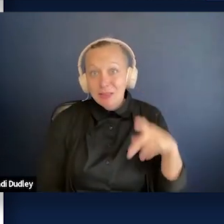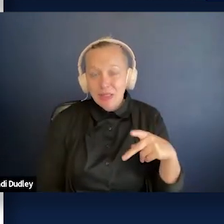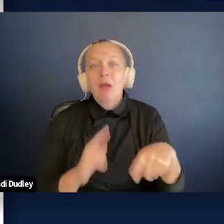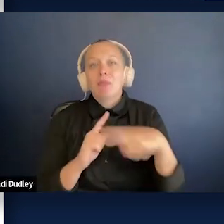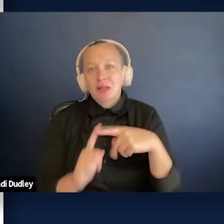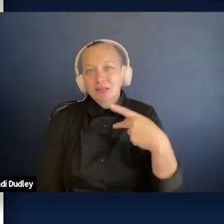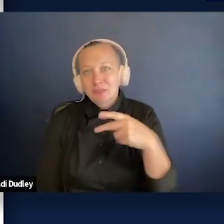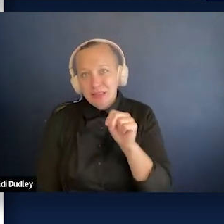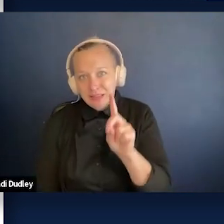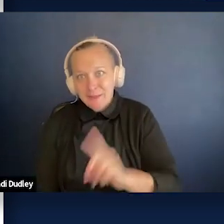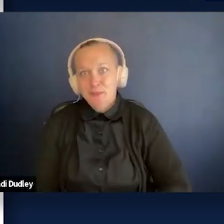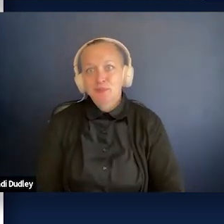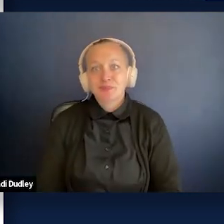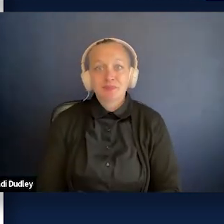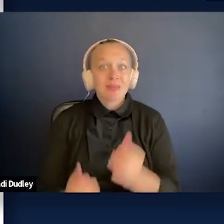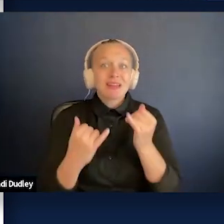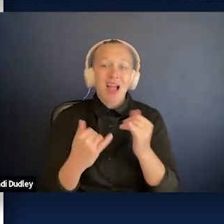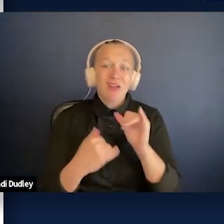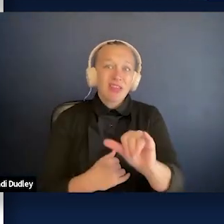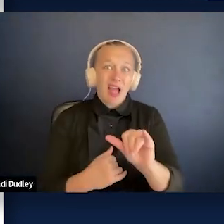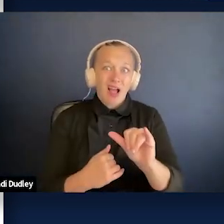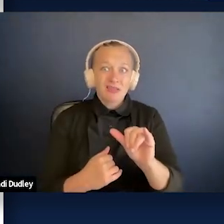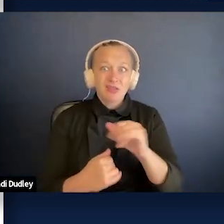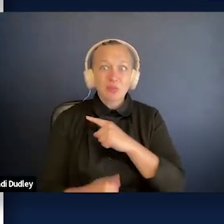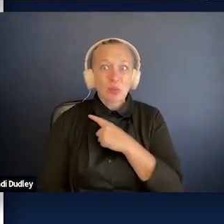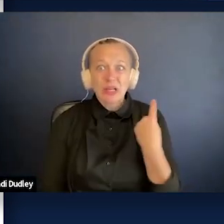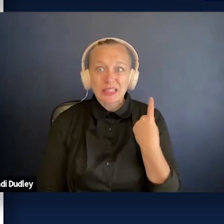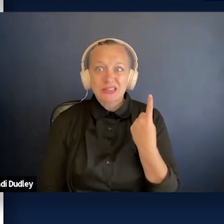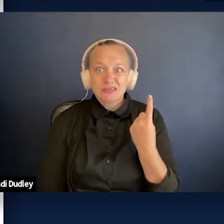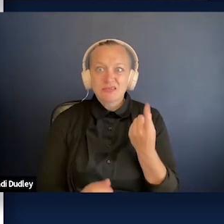can inform on the extent of the burden. and point to opportunities for policy.